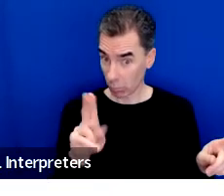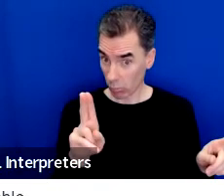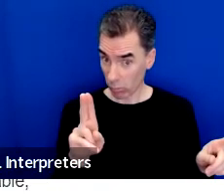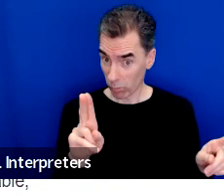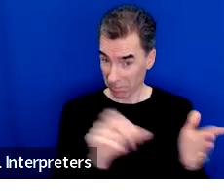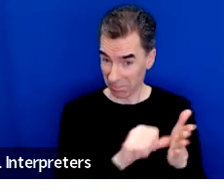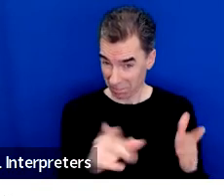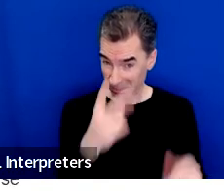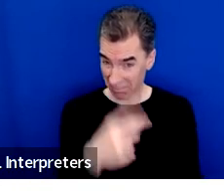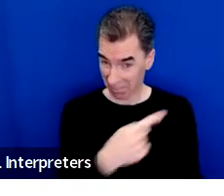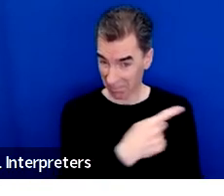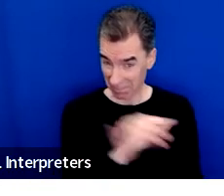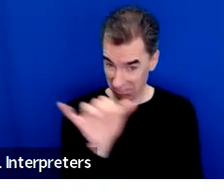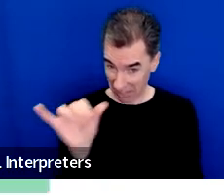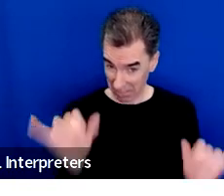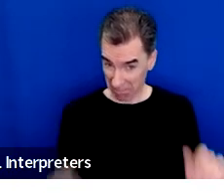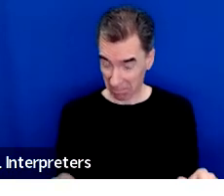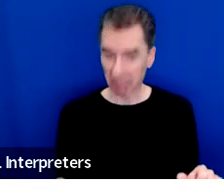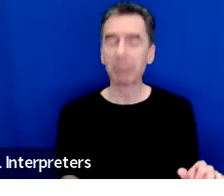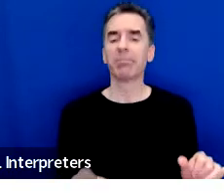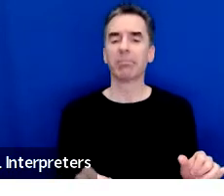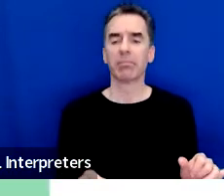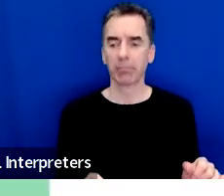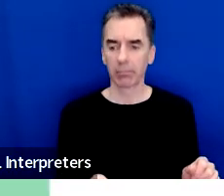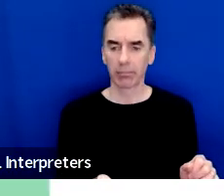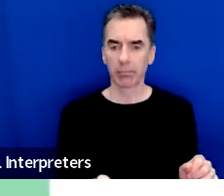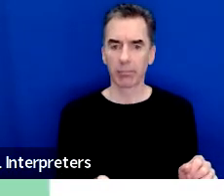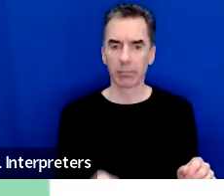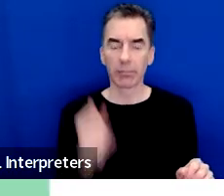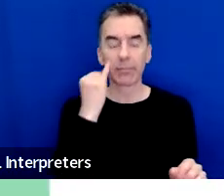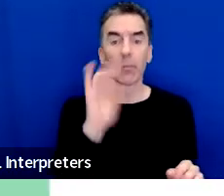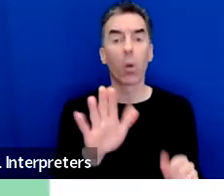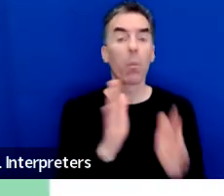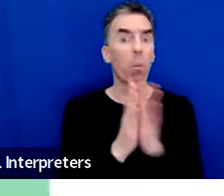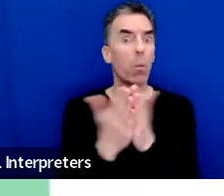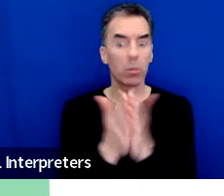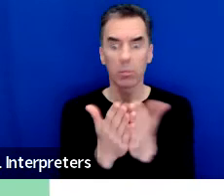So it's if we pass, we're okay. If your textbook is not available in you,